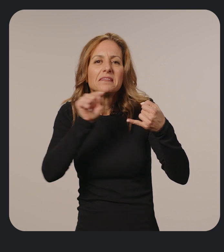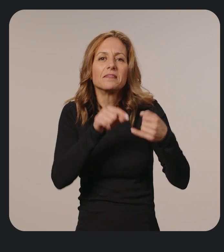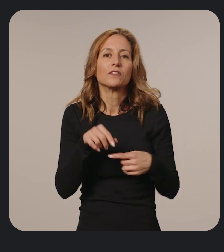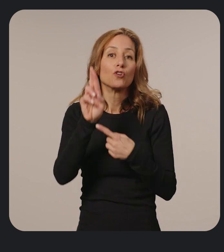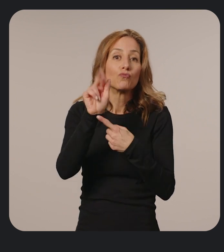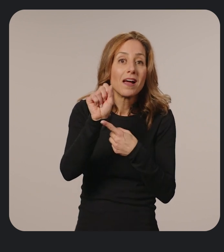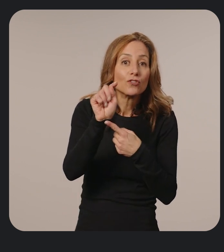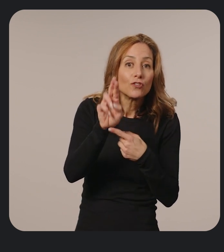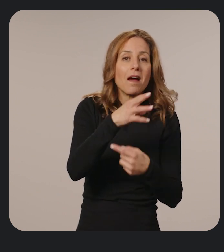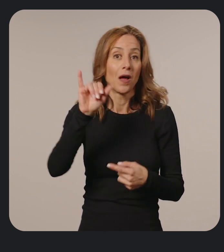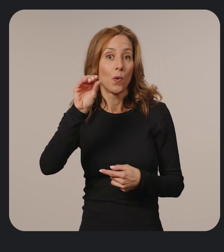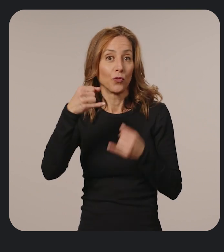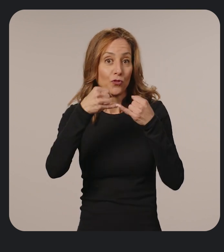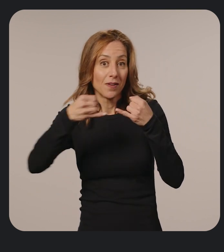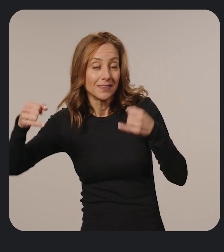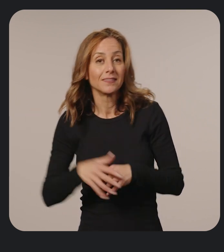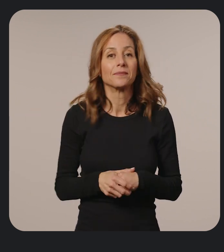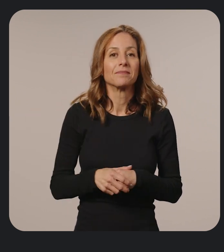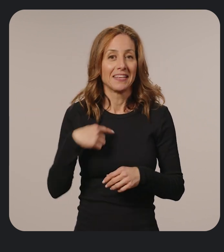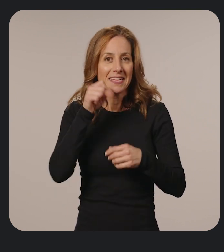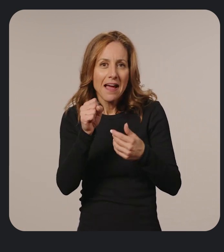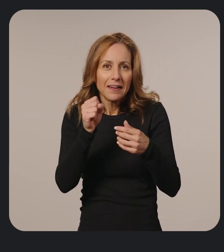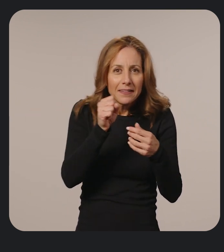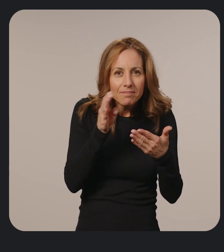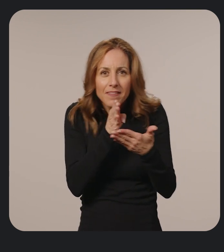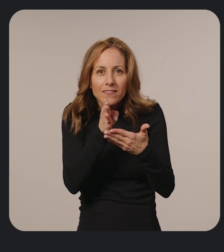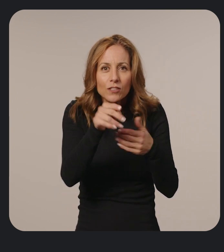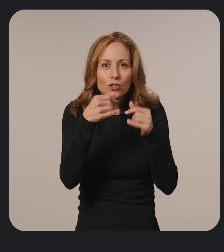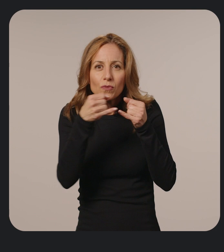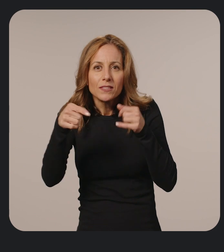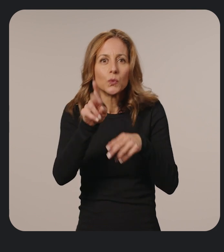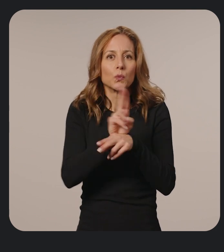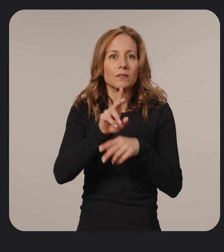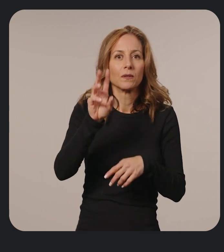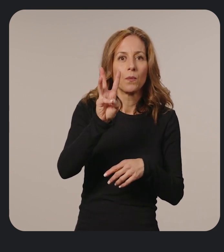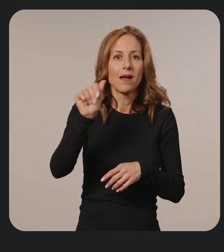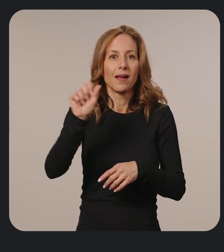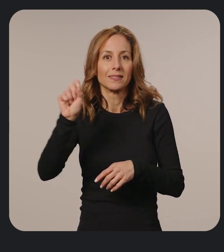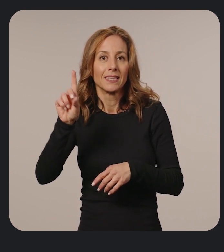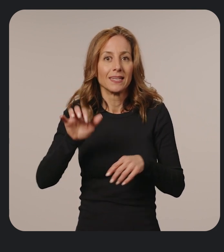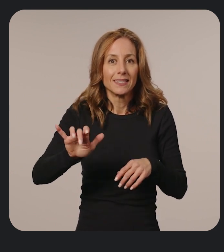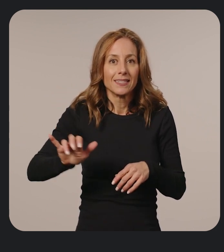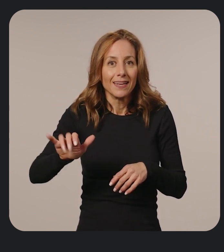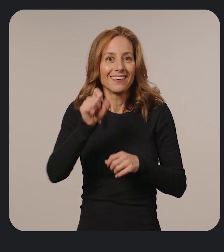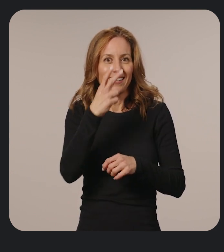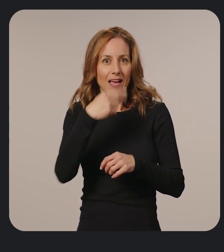of activity, the raster and IO threads. We can navigate the trays using the WASD keys,